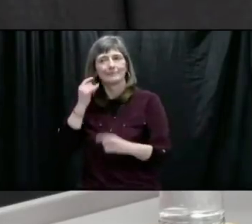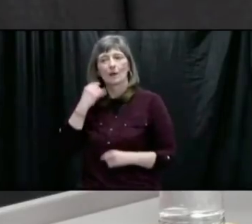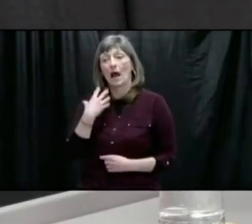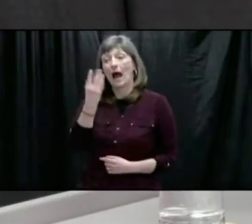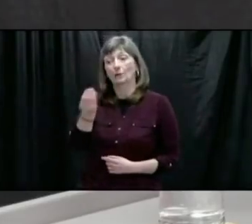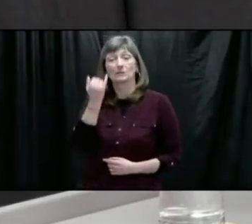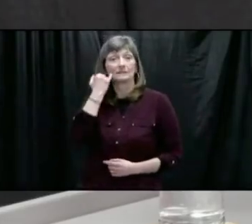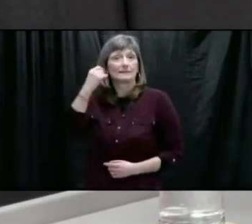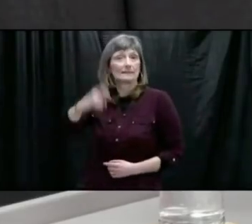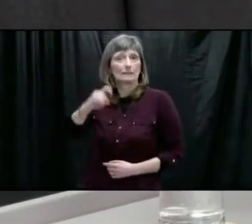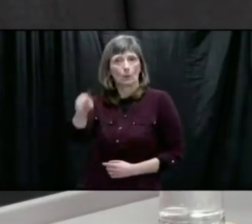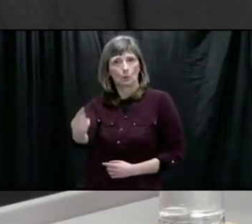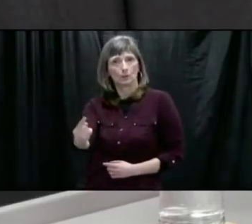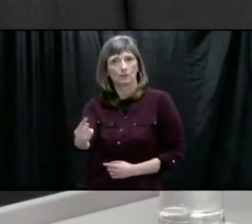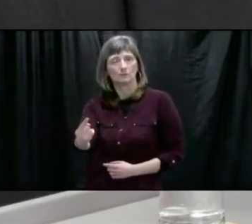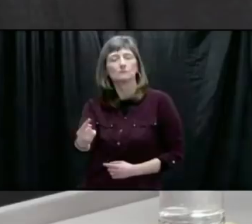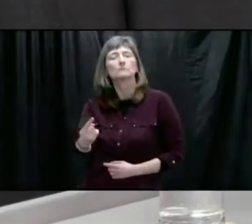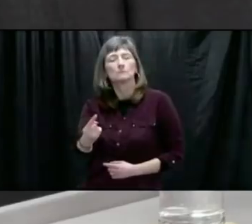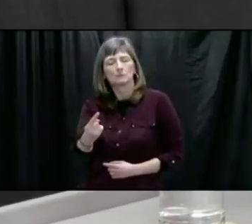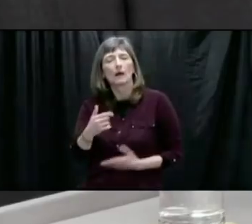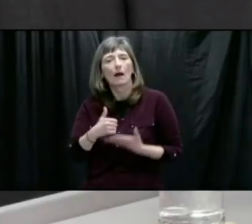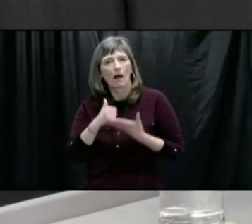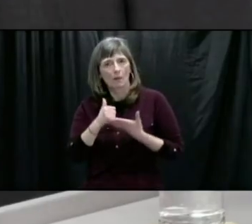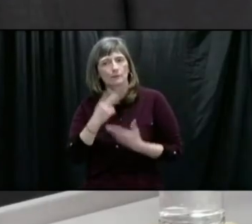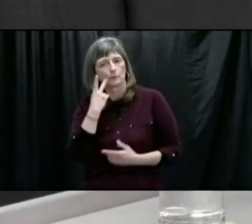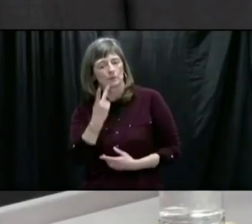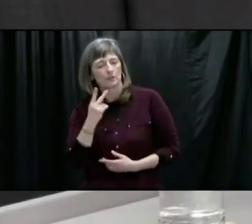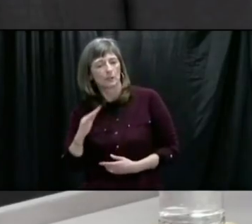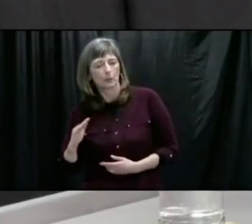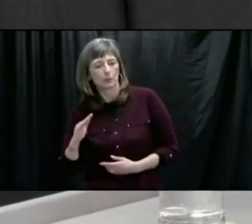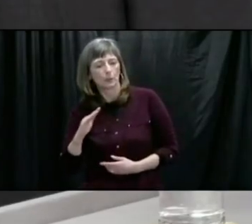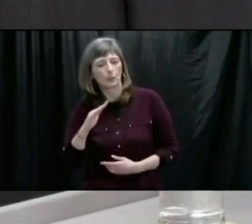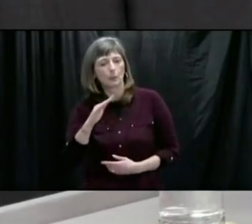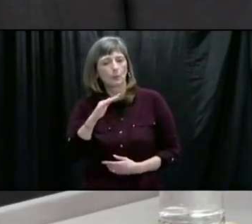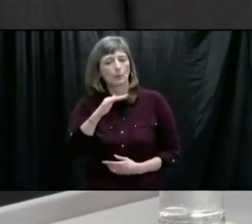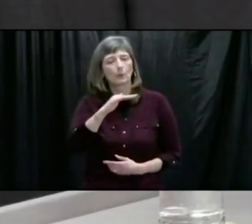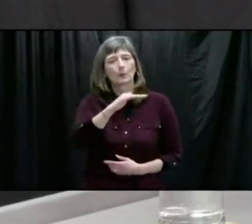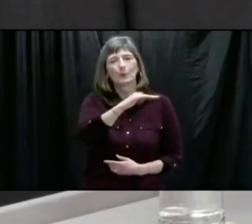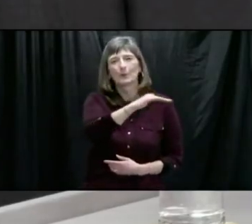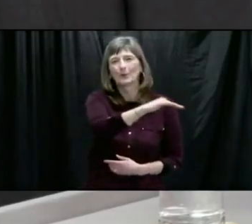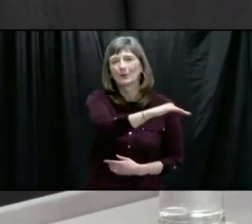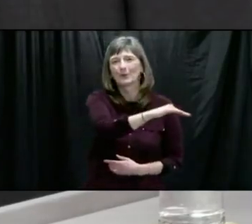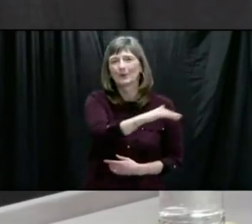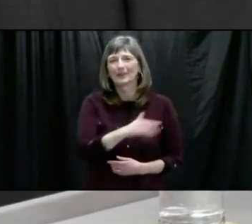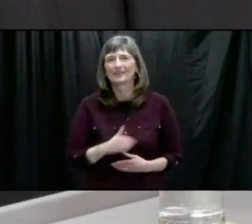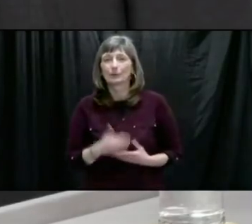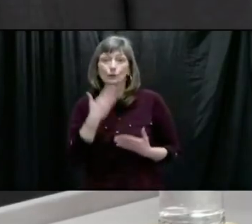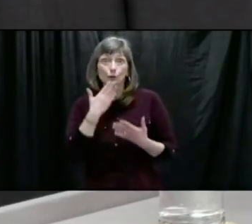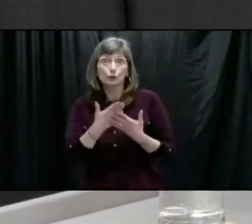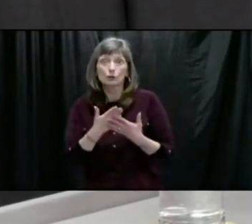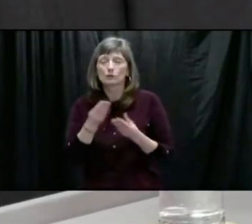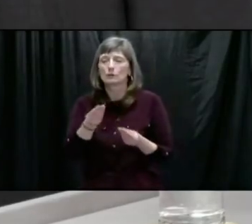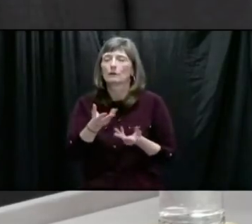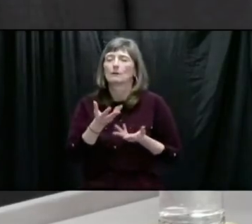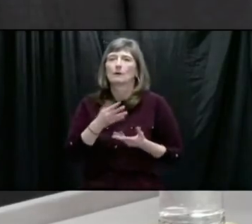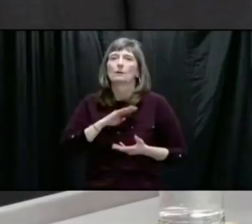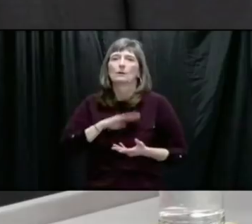WHEN NECESSARY, YOU ARE HELPING TO CURVE THE SPREAD OF COVID-19 IN OUR PROVINCE.